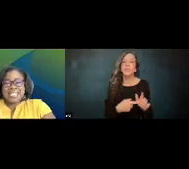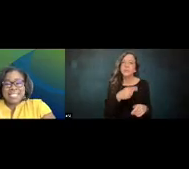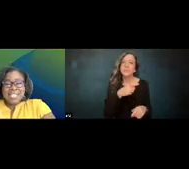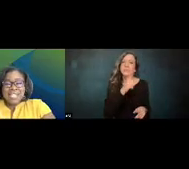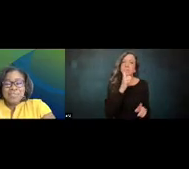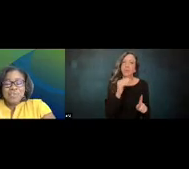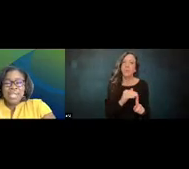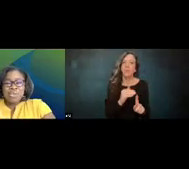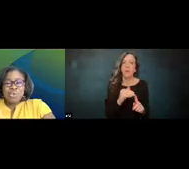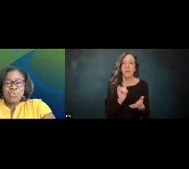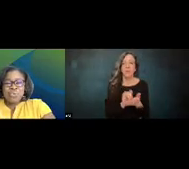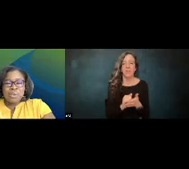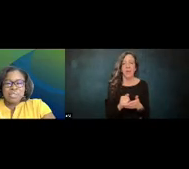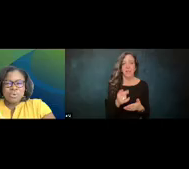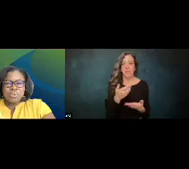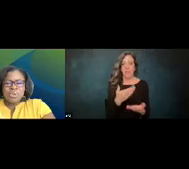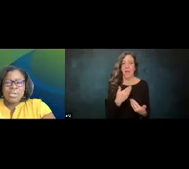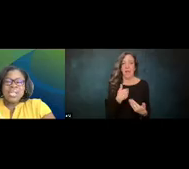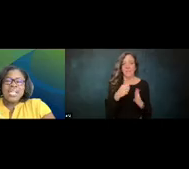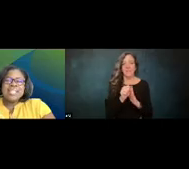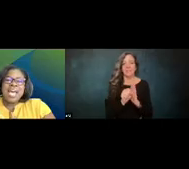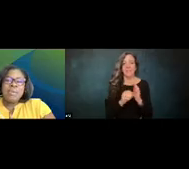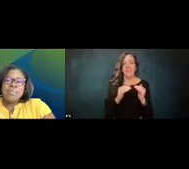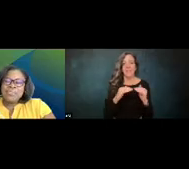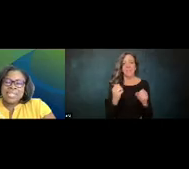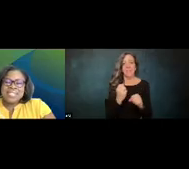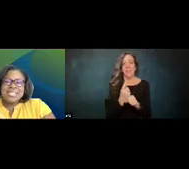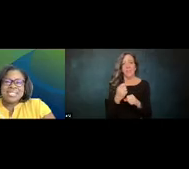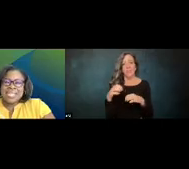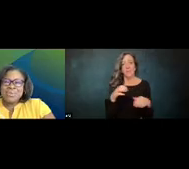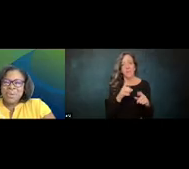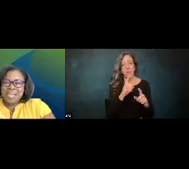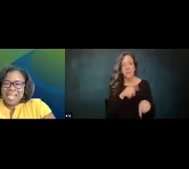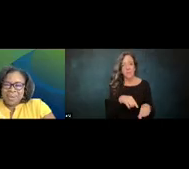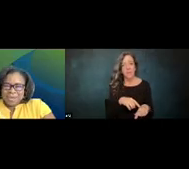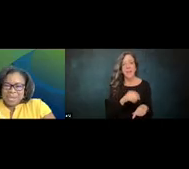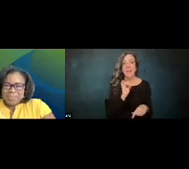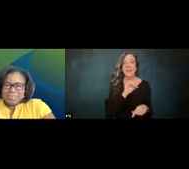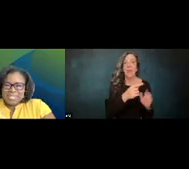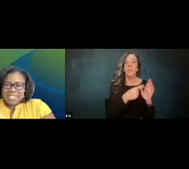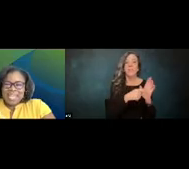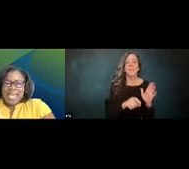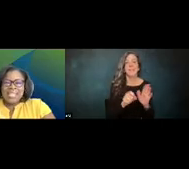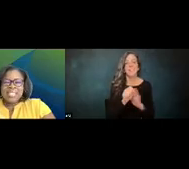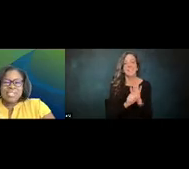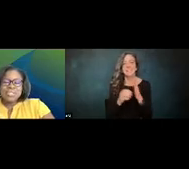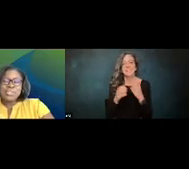is that state level annual performance report that reflects the statewide outcomes and then